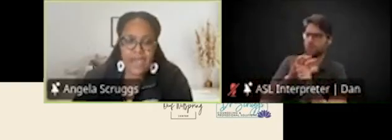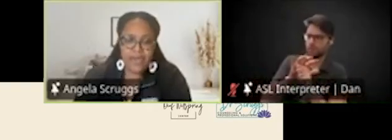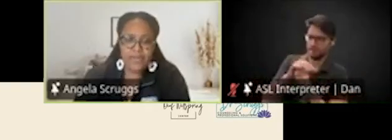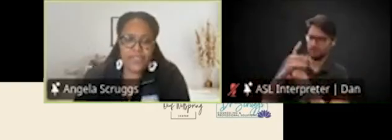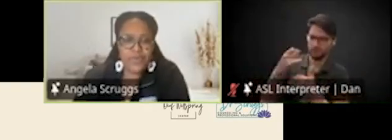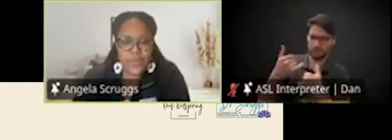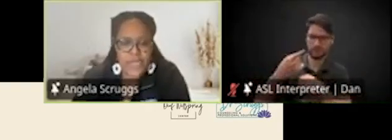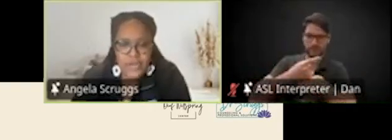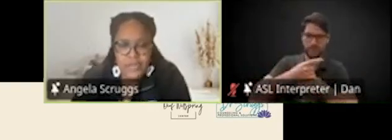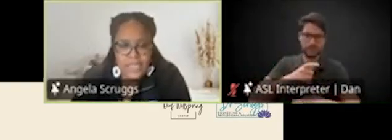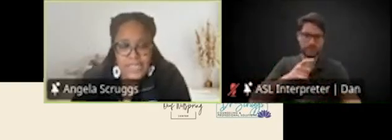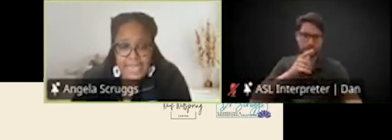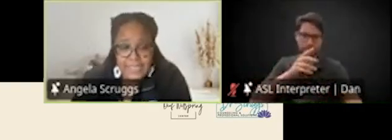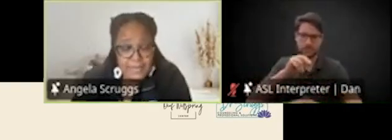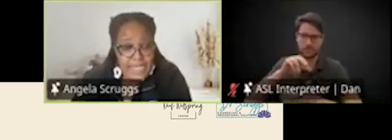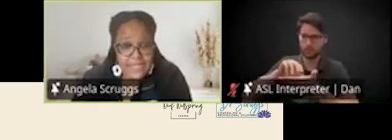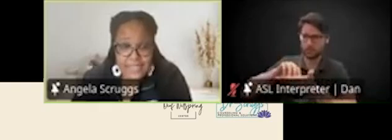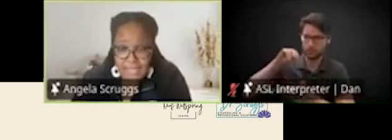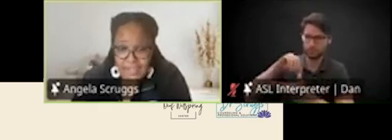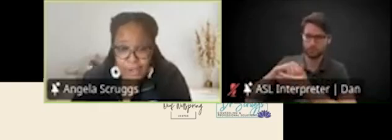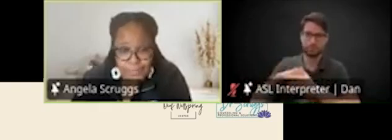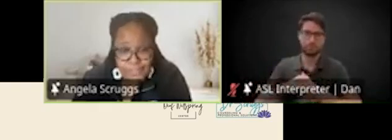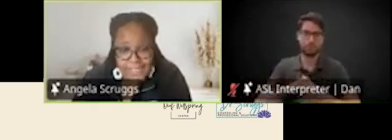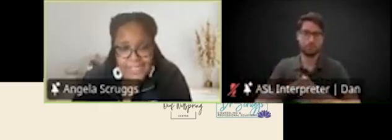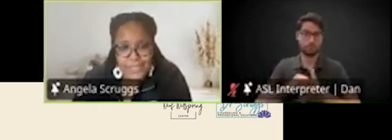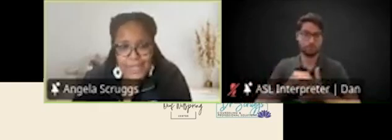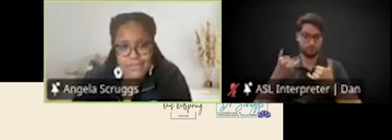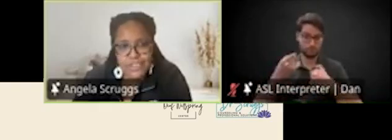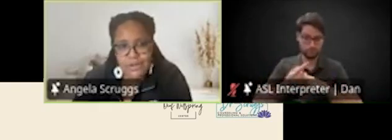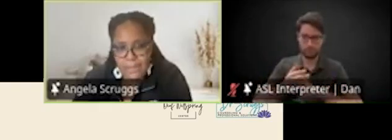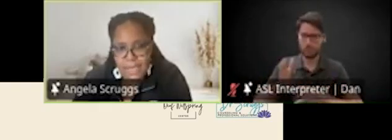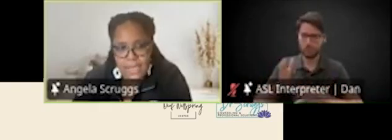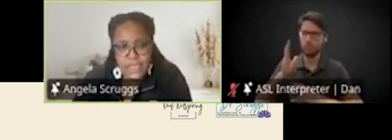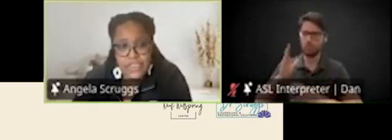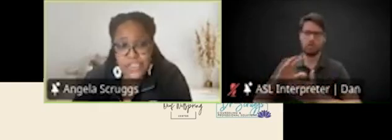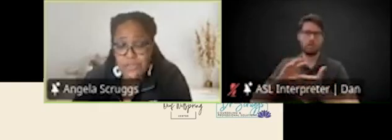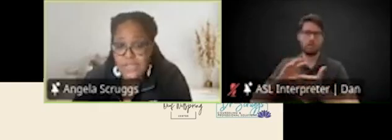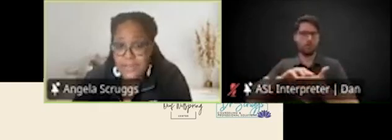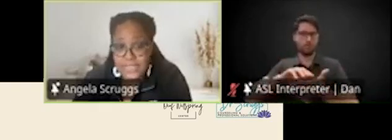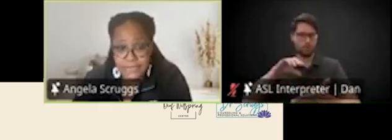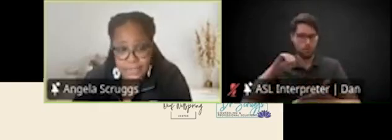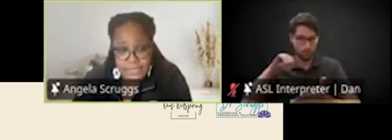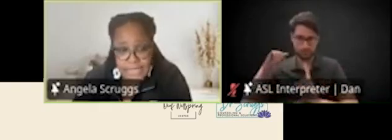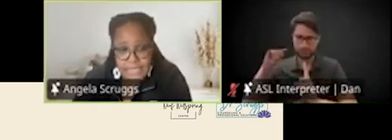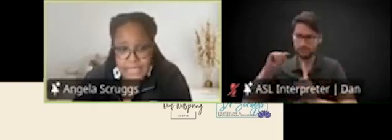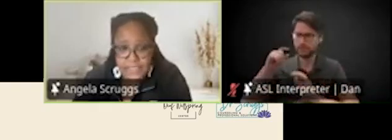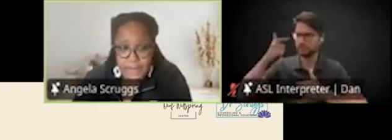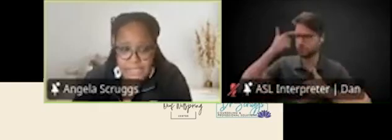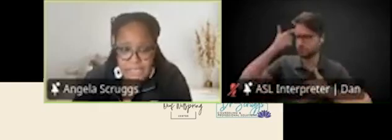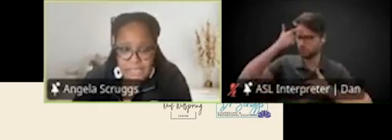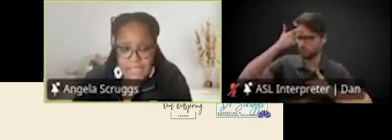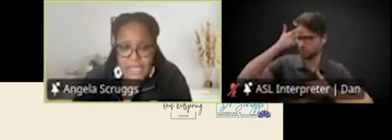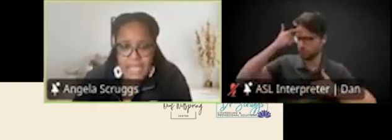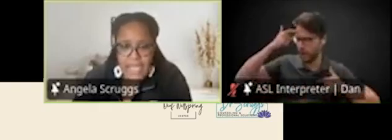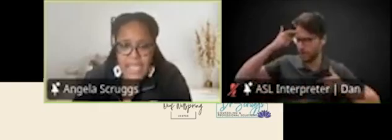Um... you will gain some insight, hopefully, into how trauma shows up differently in Deaf spaces.